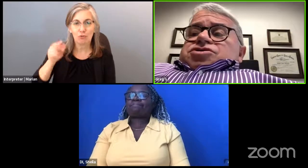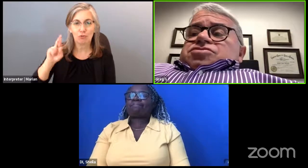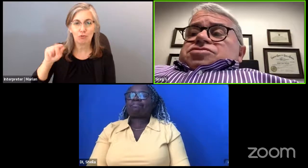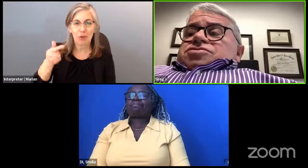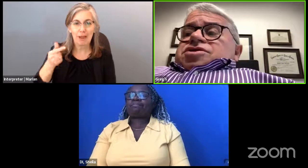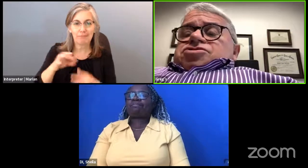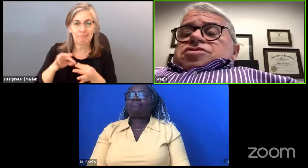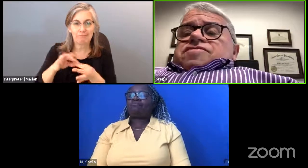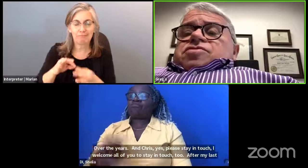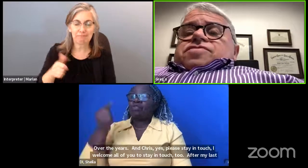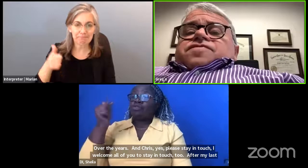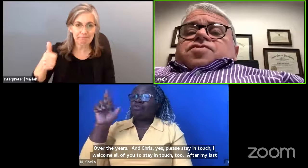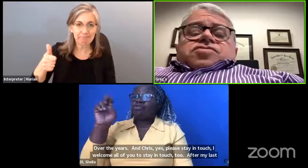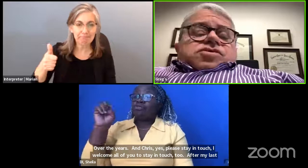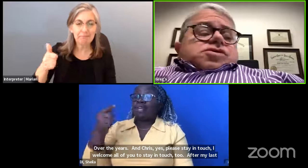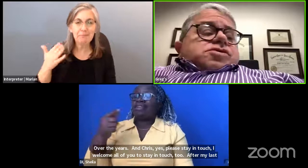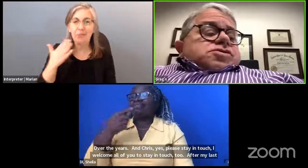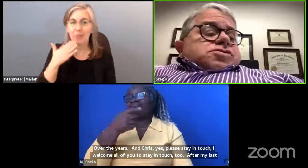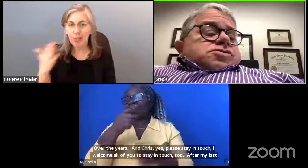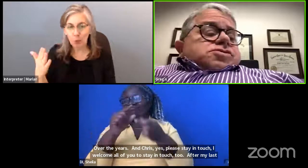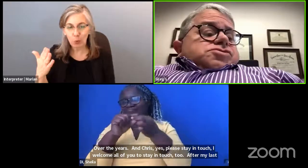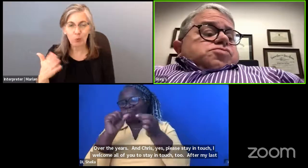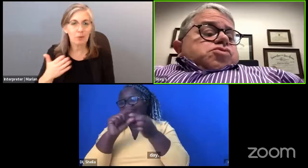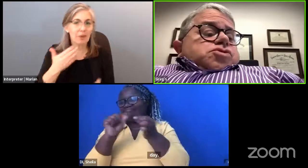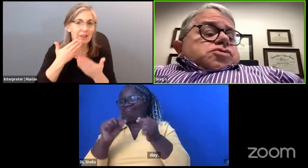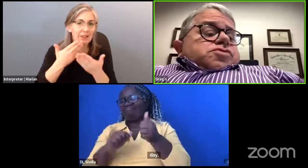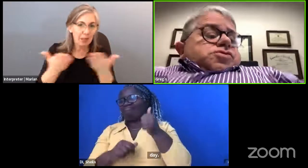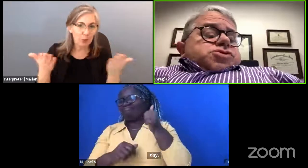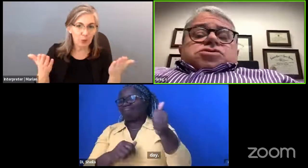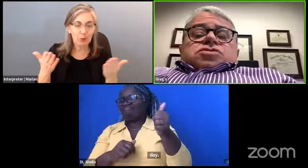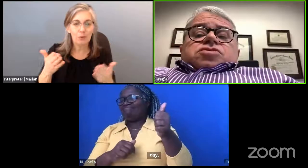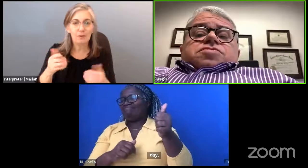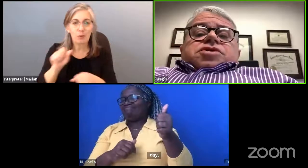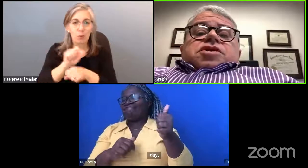Thank you, and thanks to everyone for the good work on the Technical Committee.